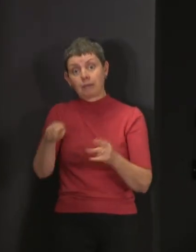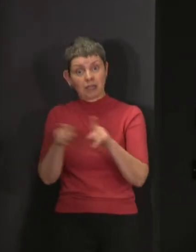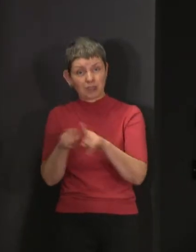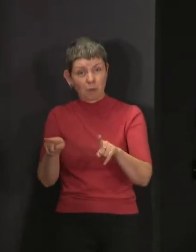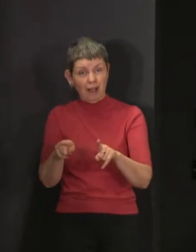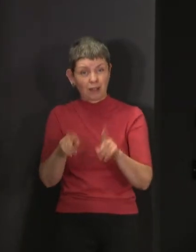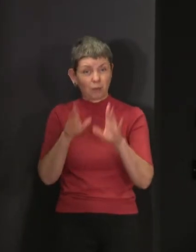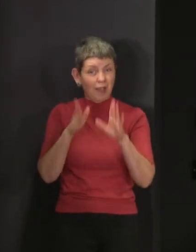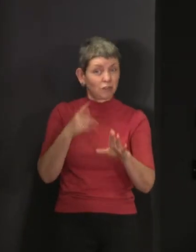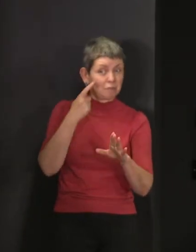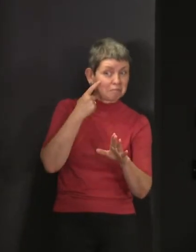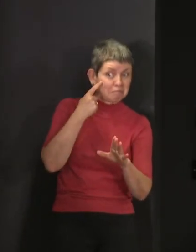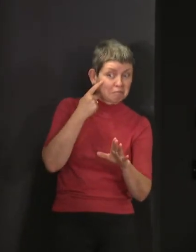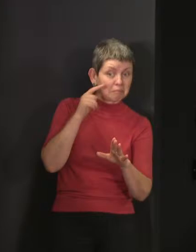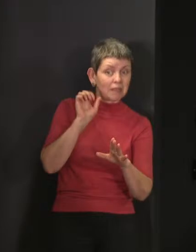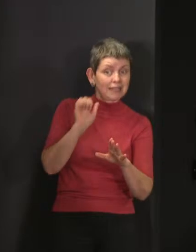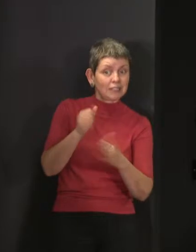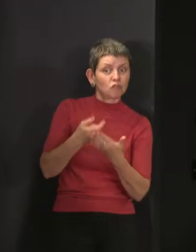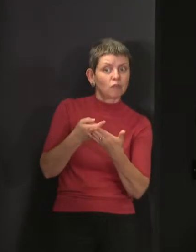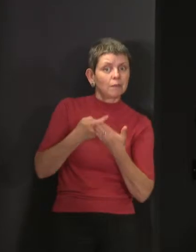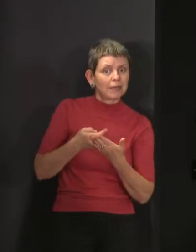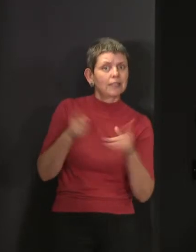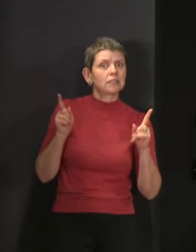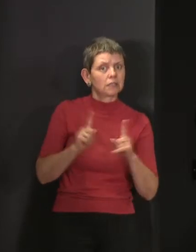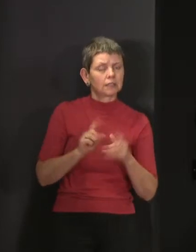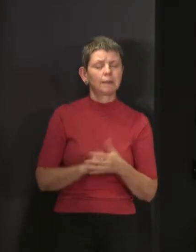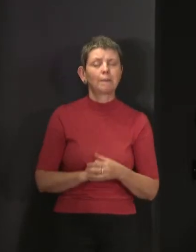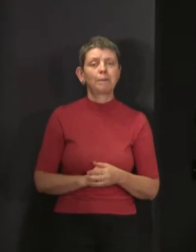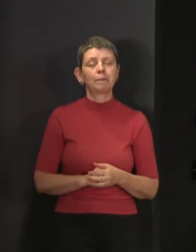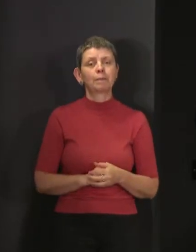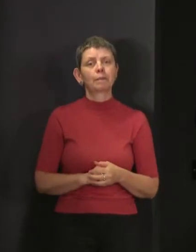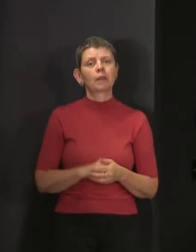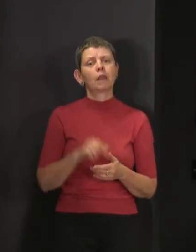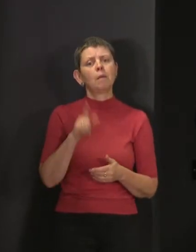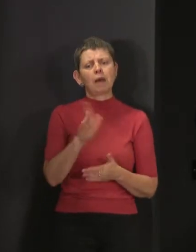what his recommendations for the implementation are. It will need everybody to step up to